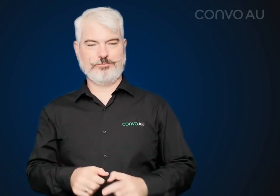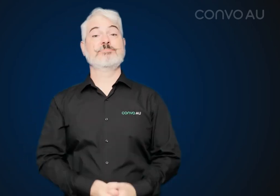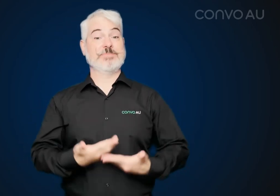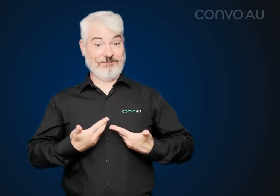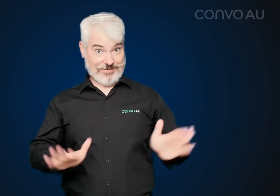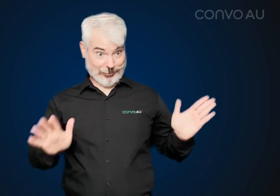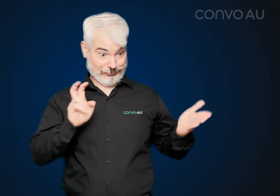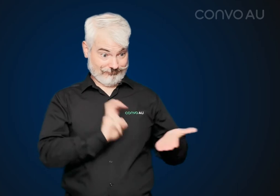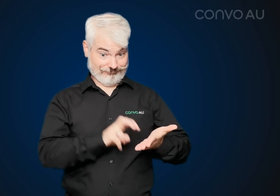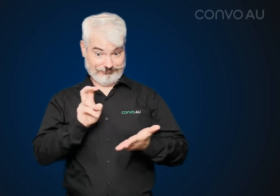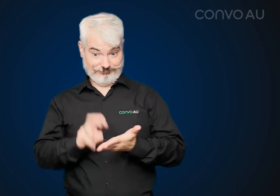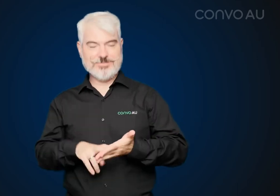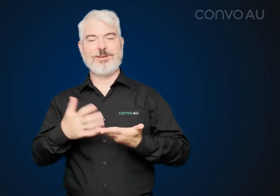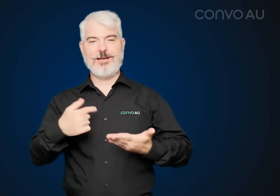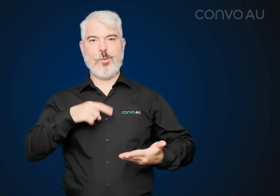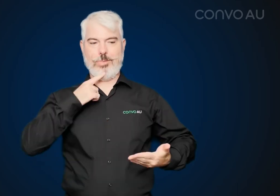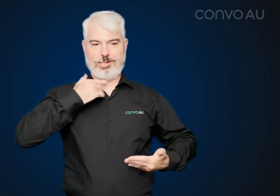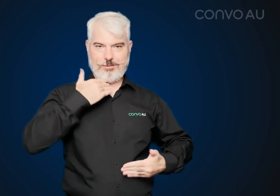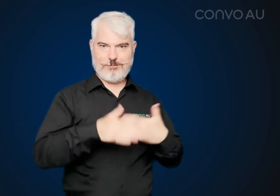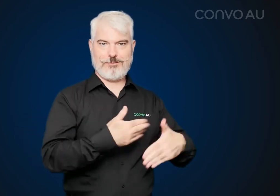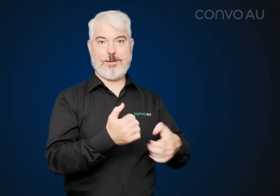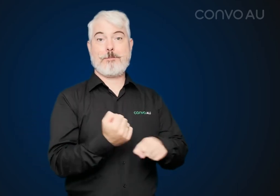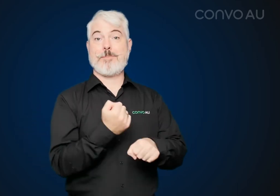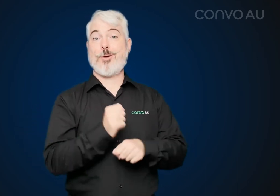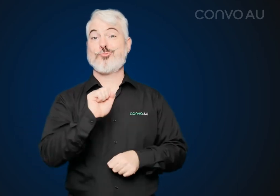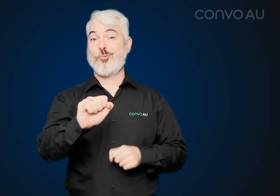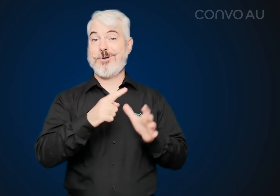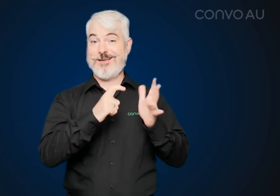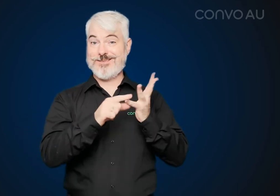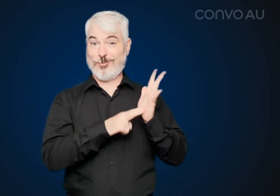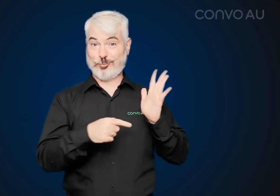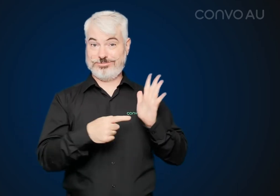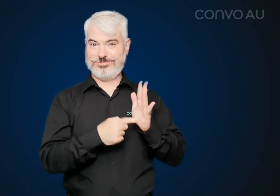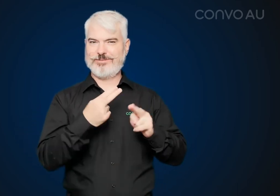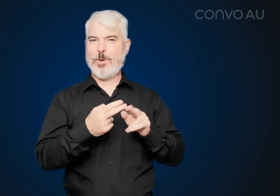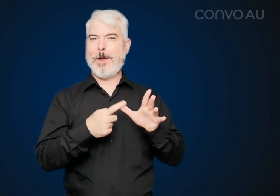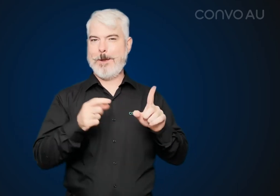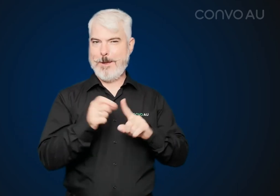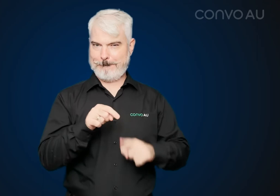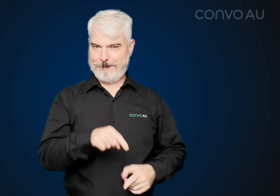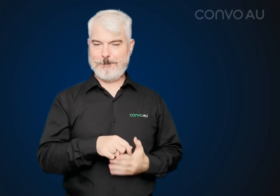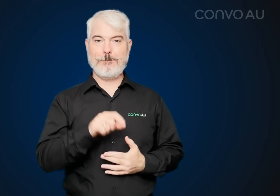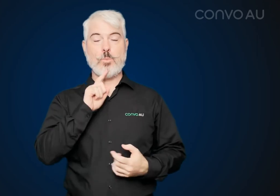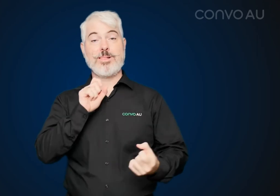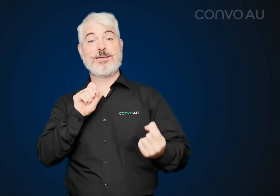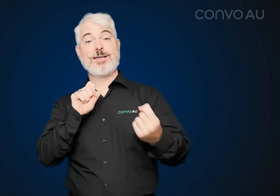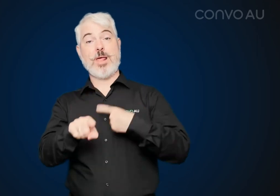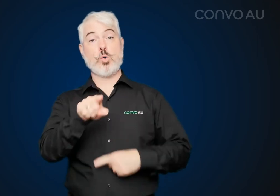Once you have done that, we will then process your application